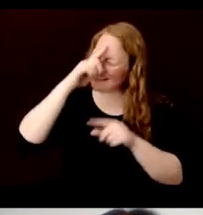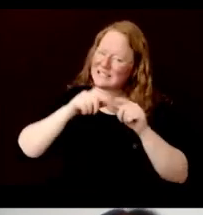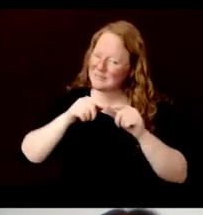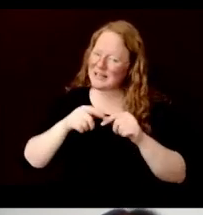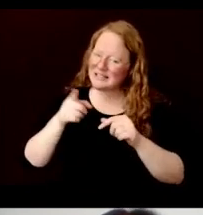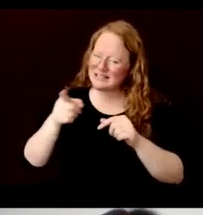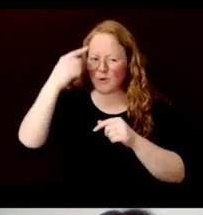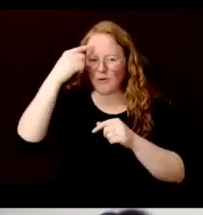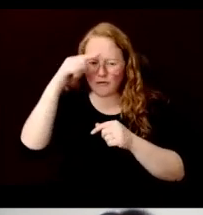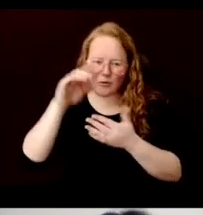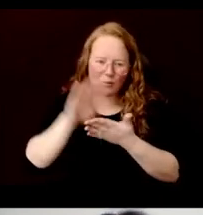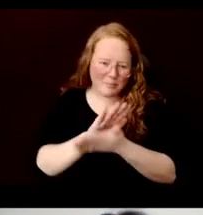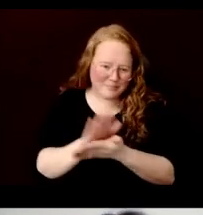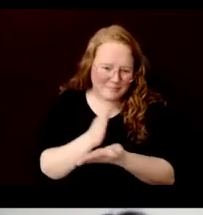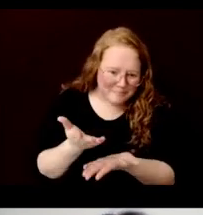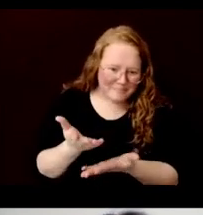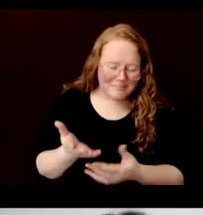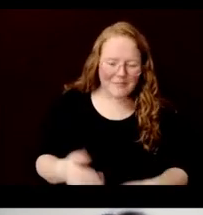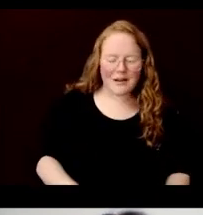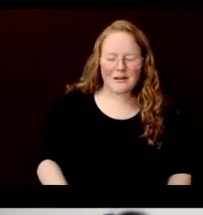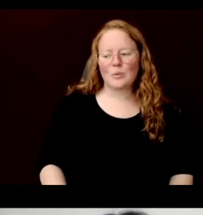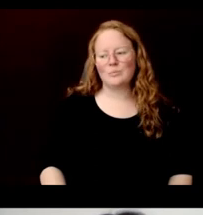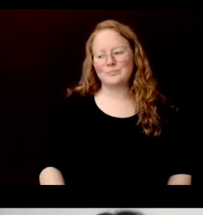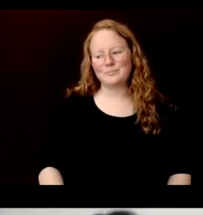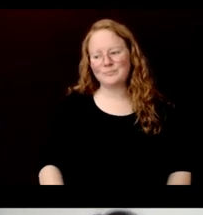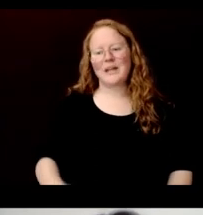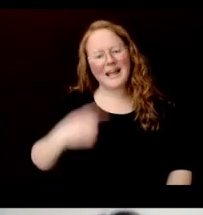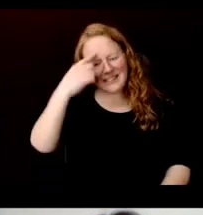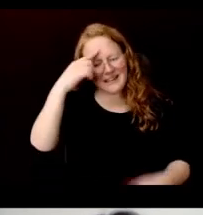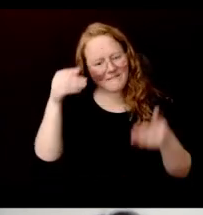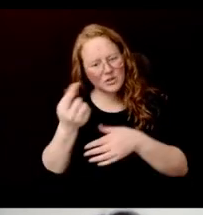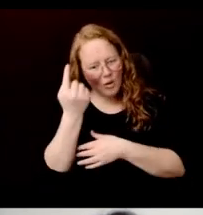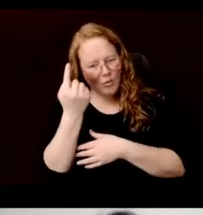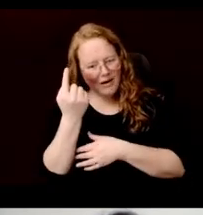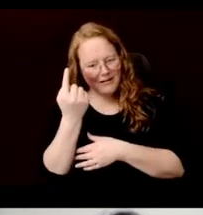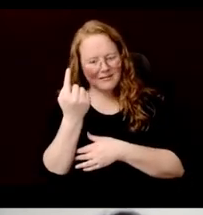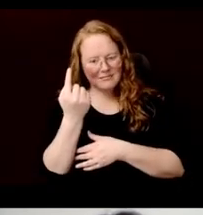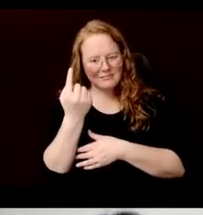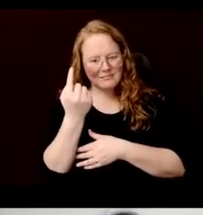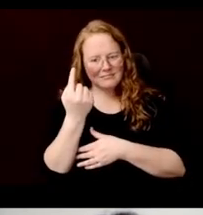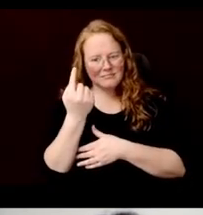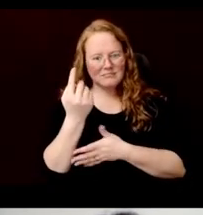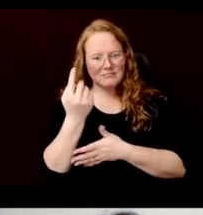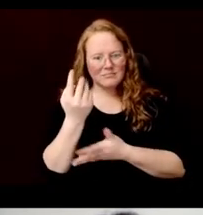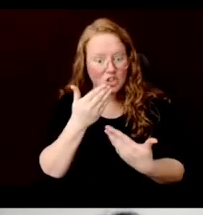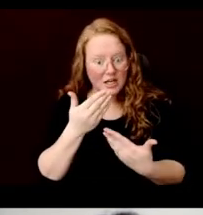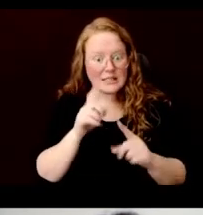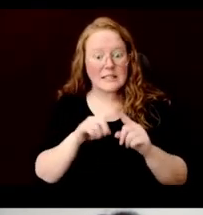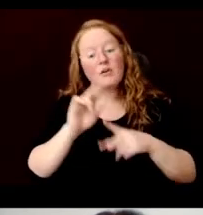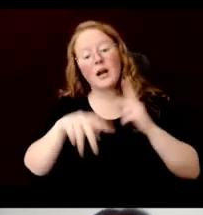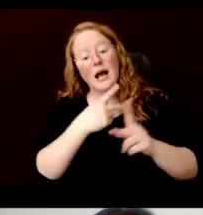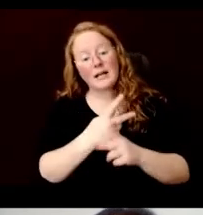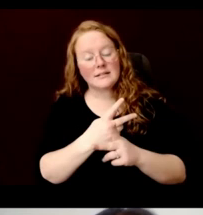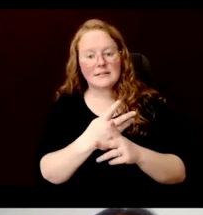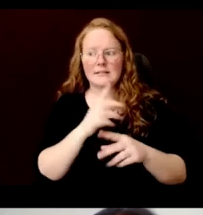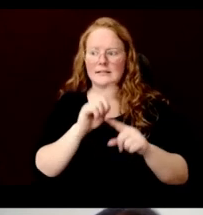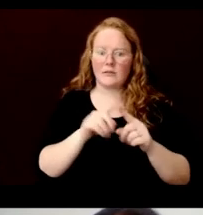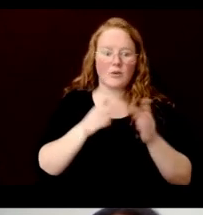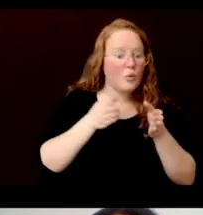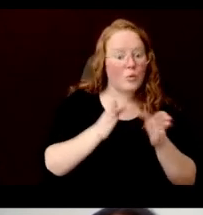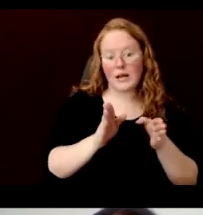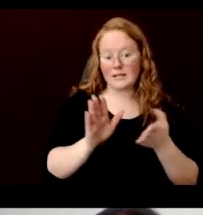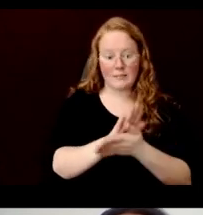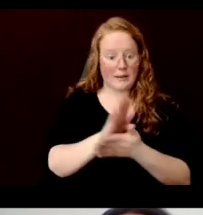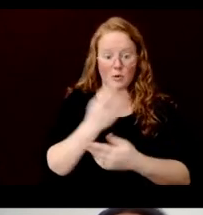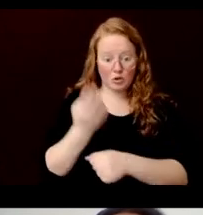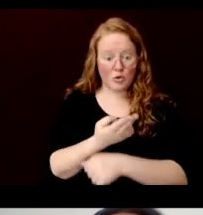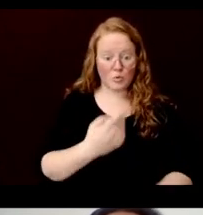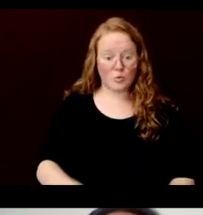I think focusing on one maybe misses the appreciation of different kinds of ways that this paper can be used species-by-species.